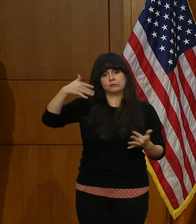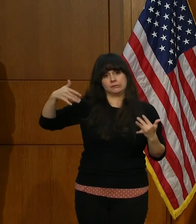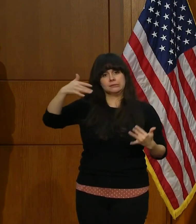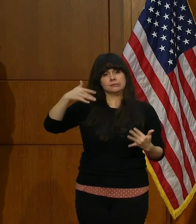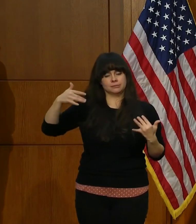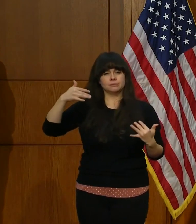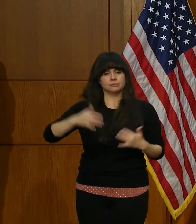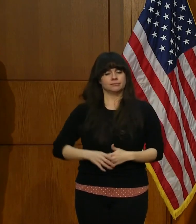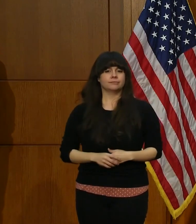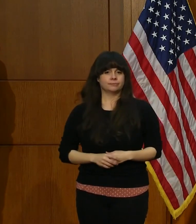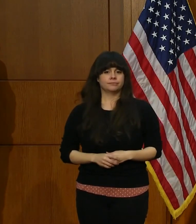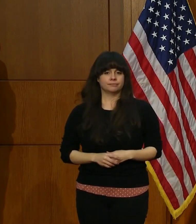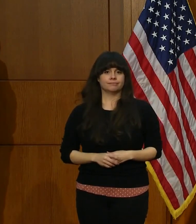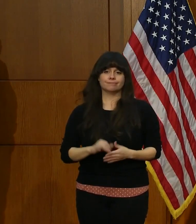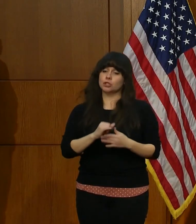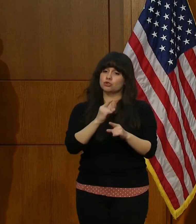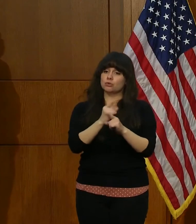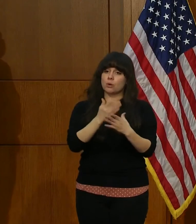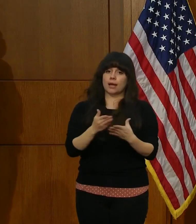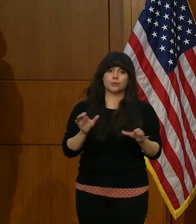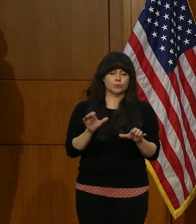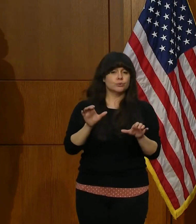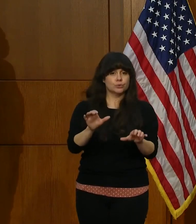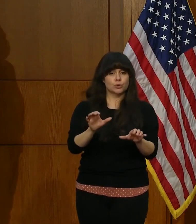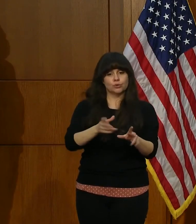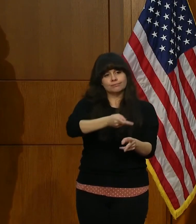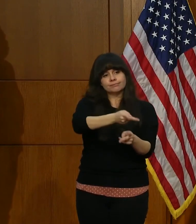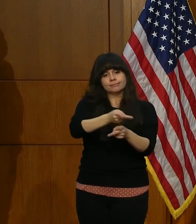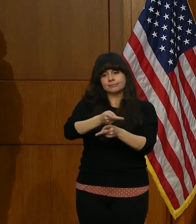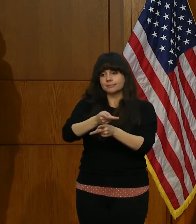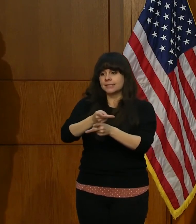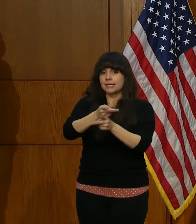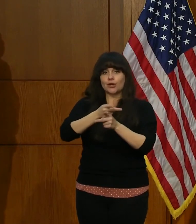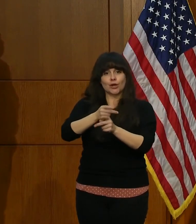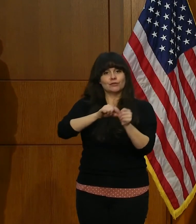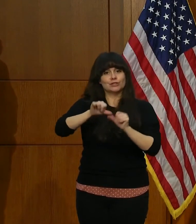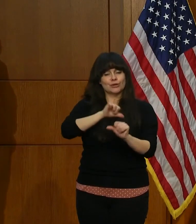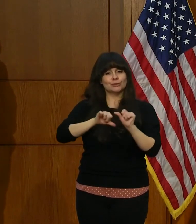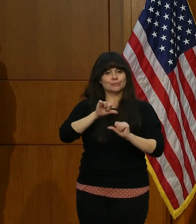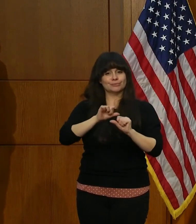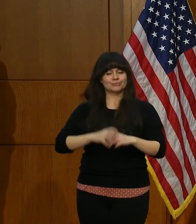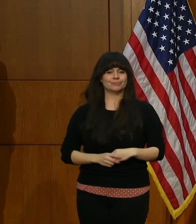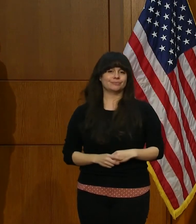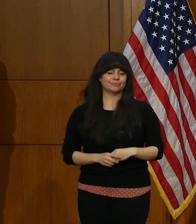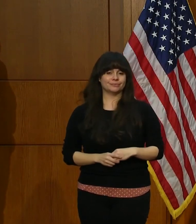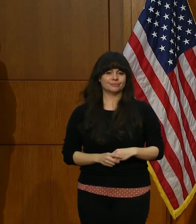MASK AND KEEP DISTANCING. FROM OTHER PEOPLE. THE RIGHT THING